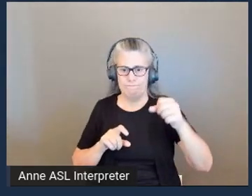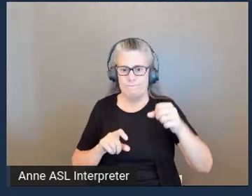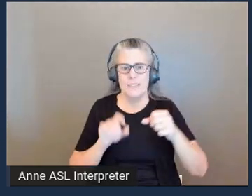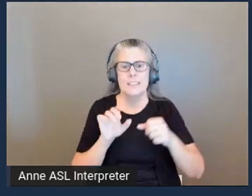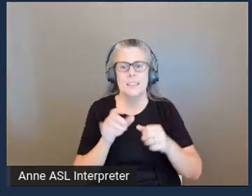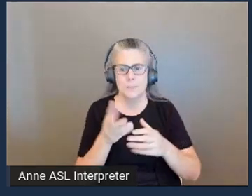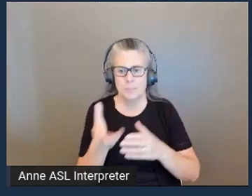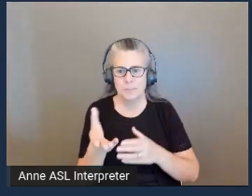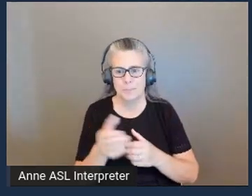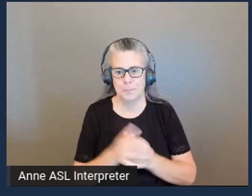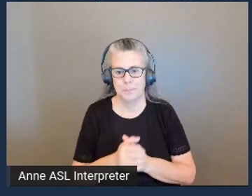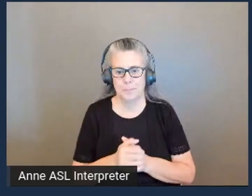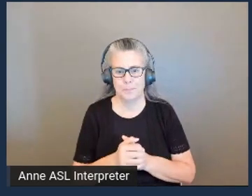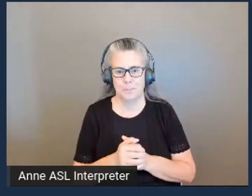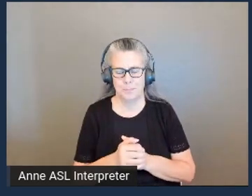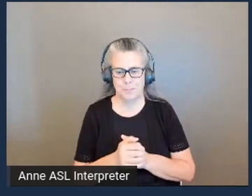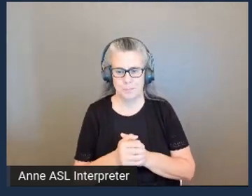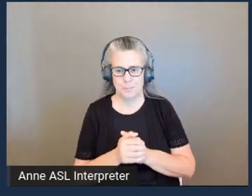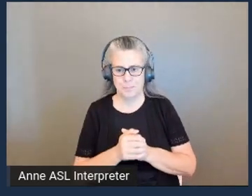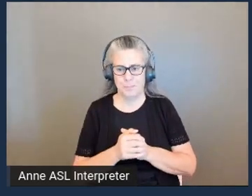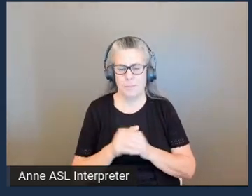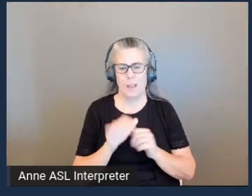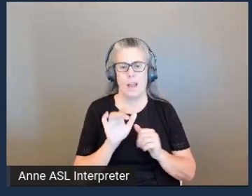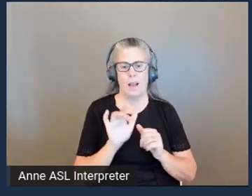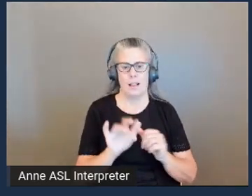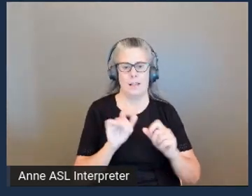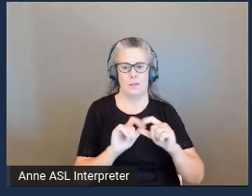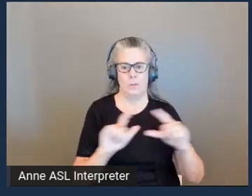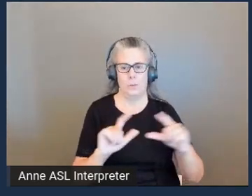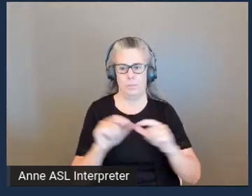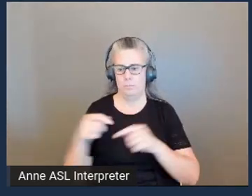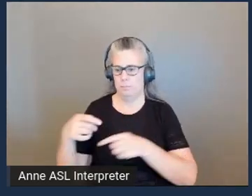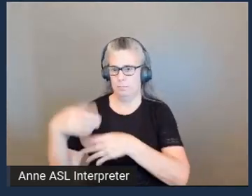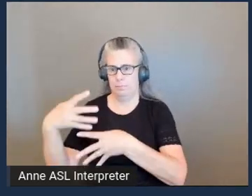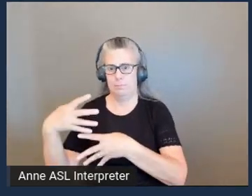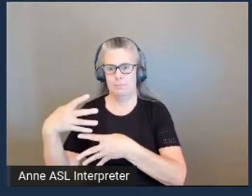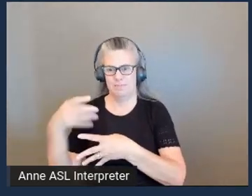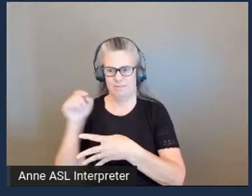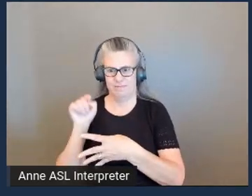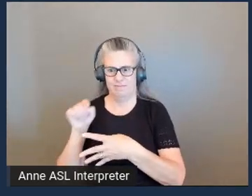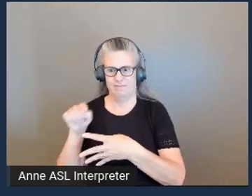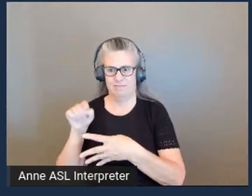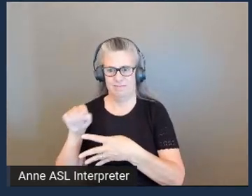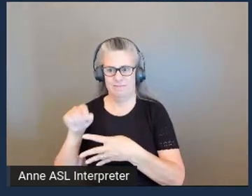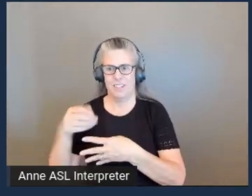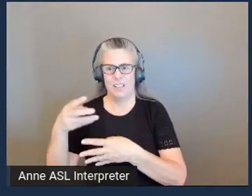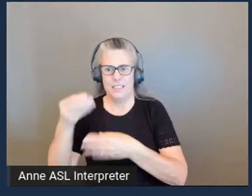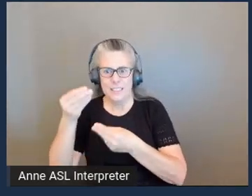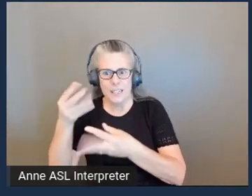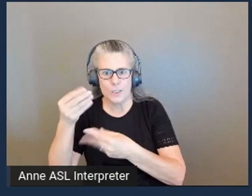and when I click on the step, that's where I can see more detailed information about the step, I can see the logs,